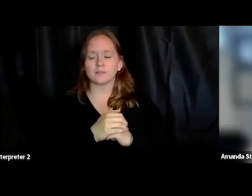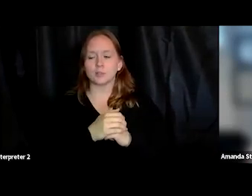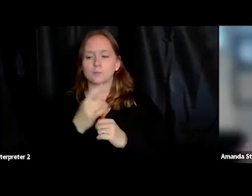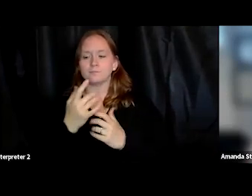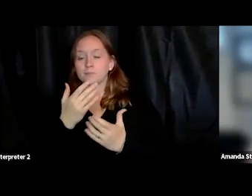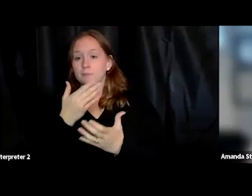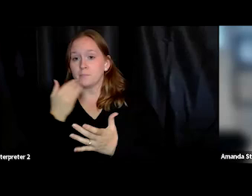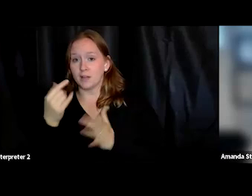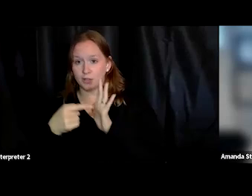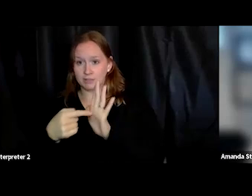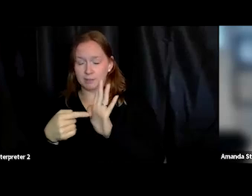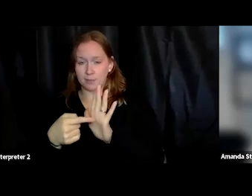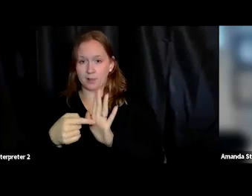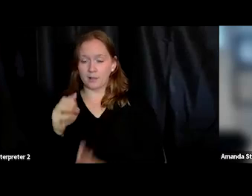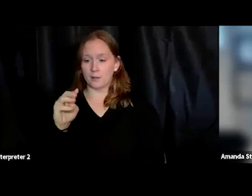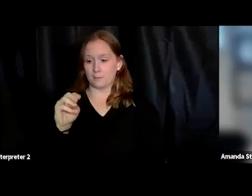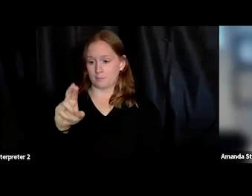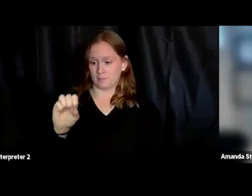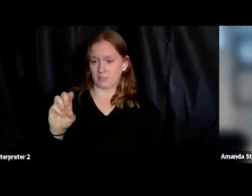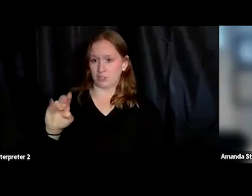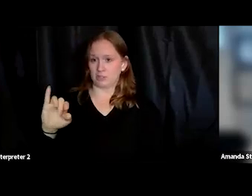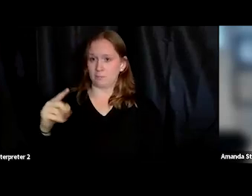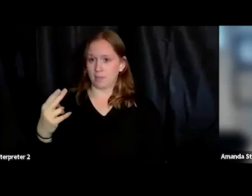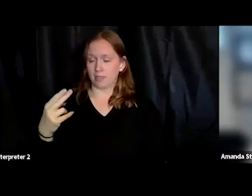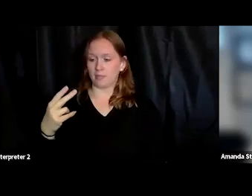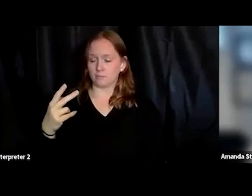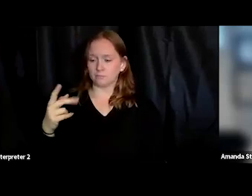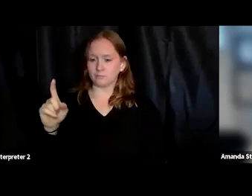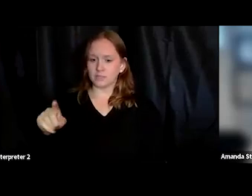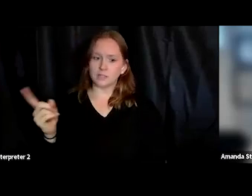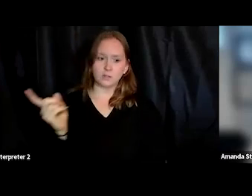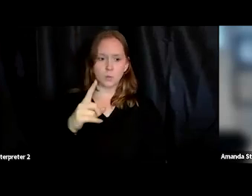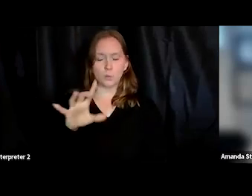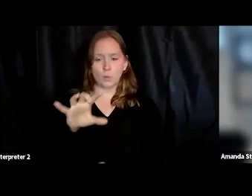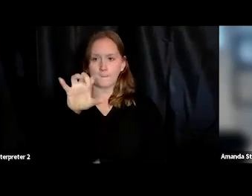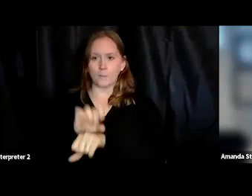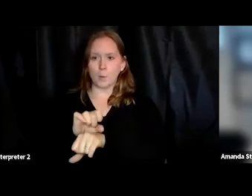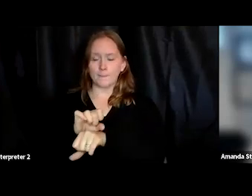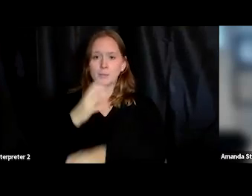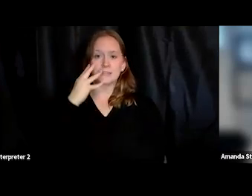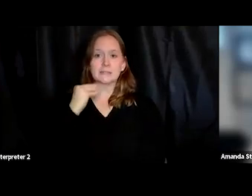needed to go to an appointment with this caseworker, he was experiencing a lot of anxiety.